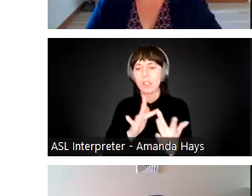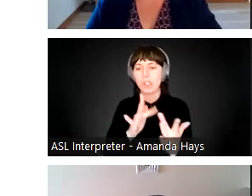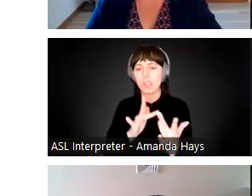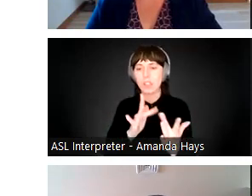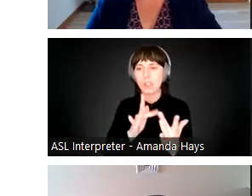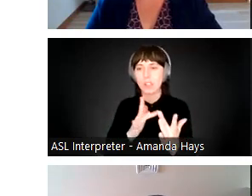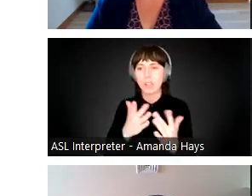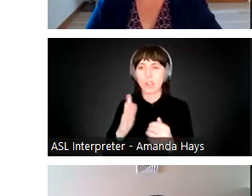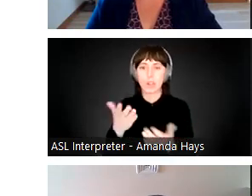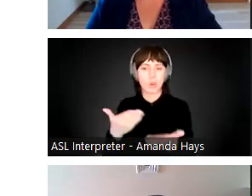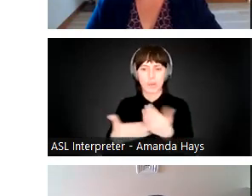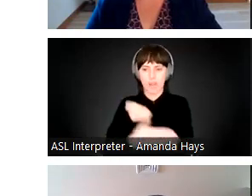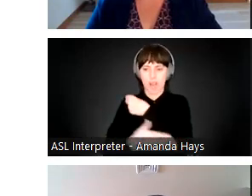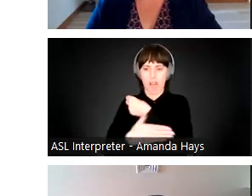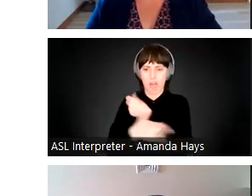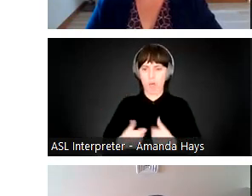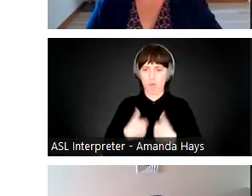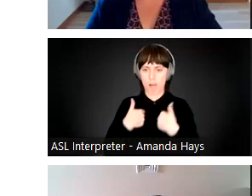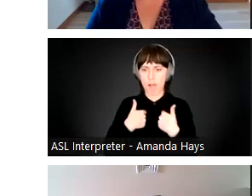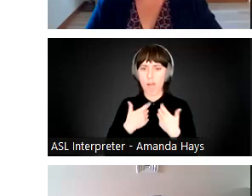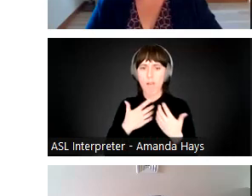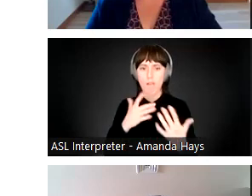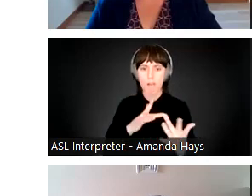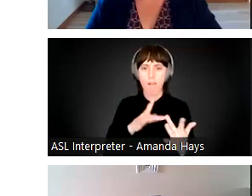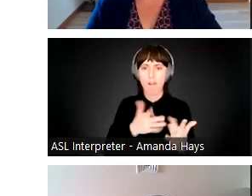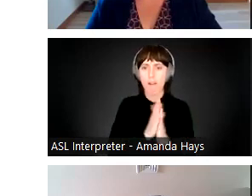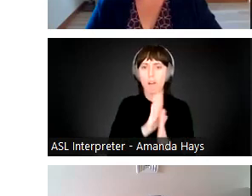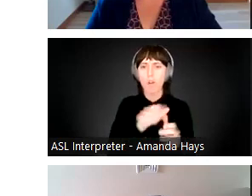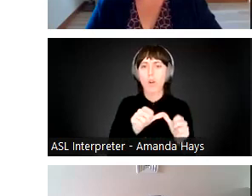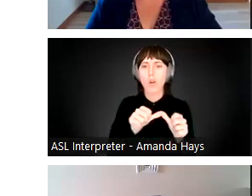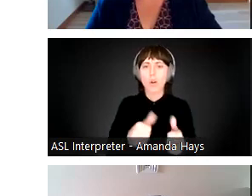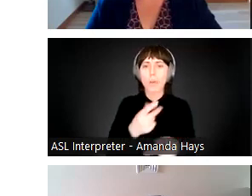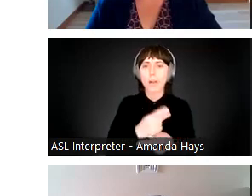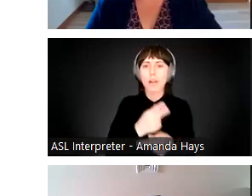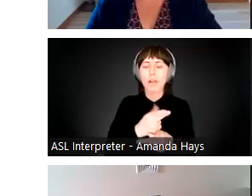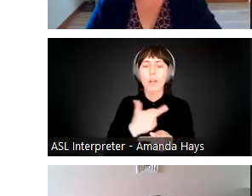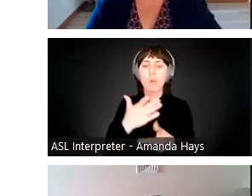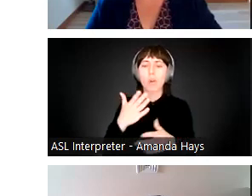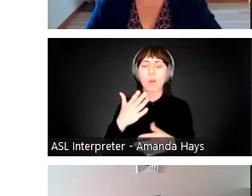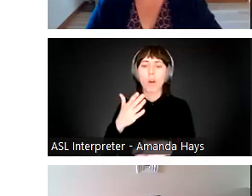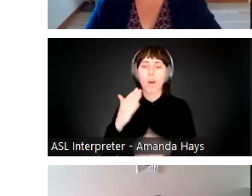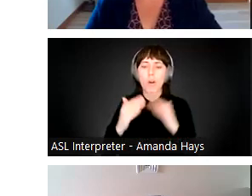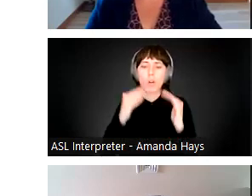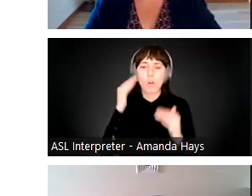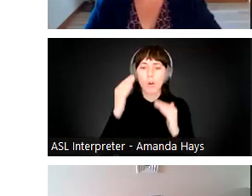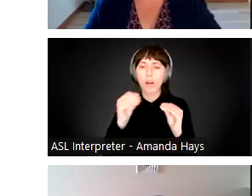county you live, check in with their Long-Term Care or